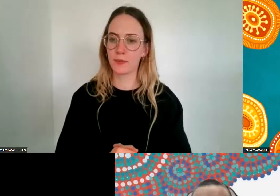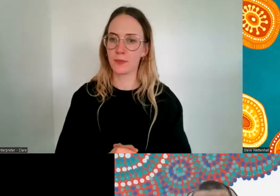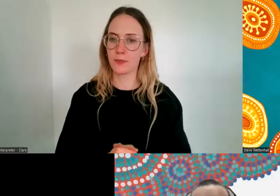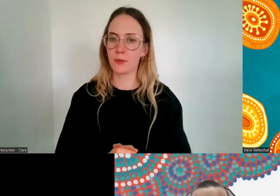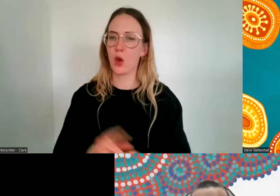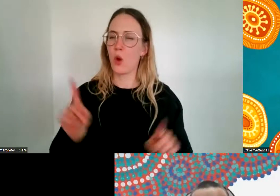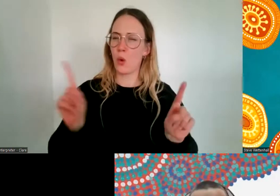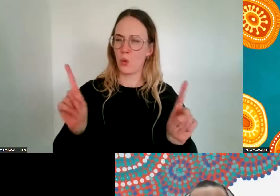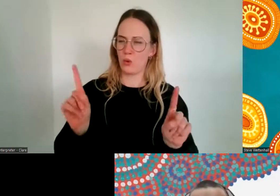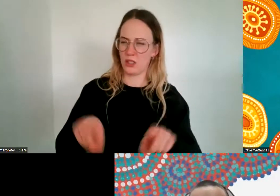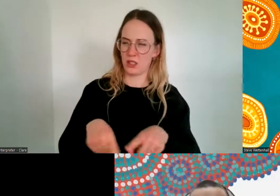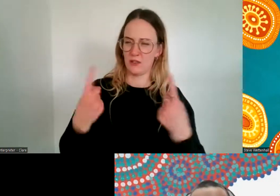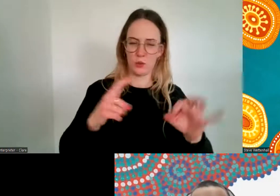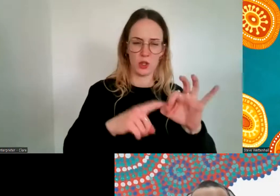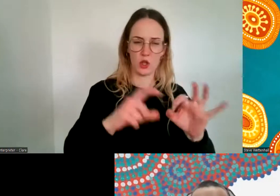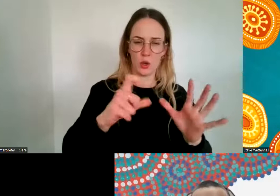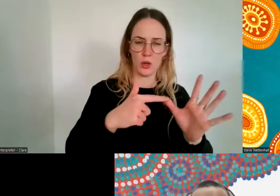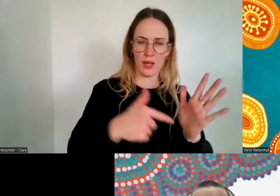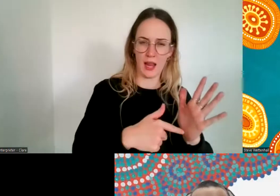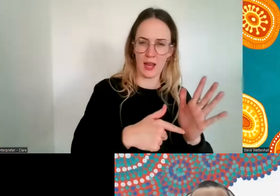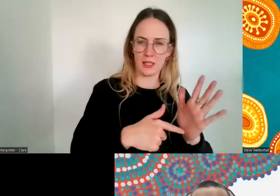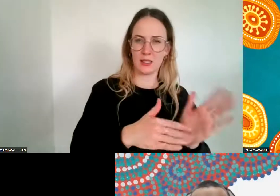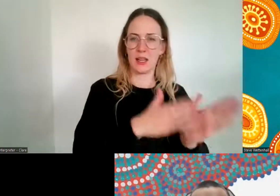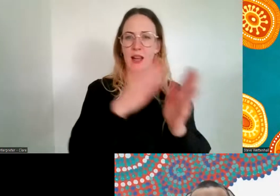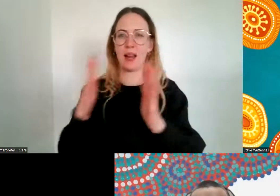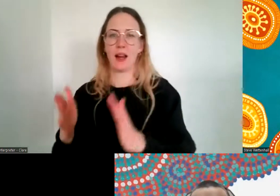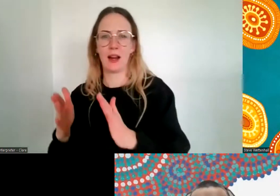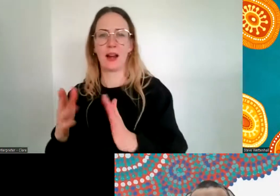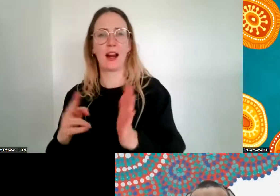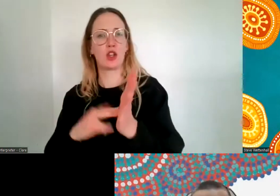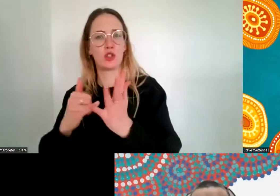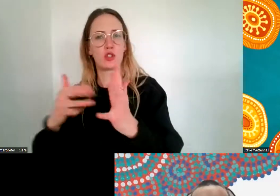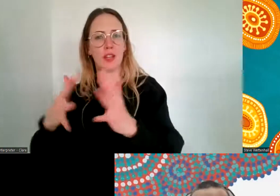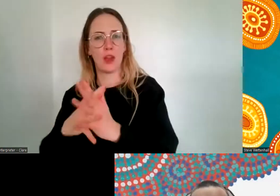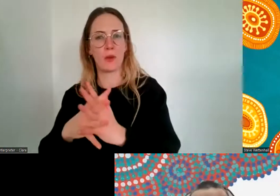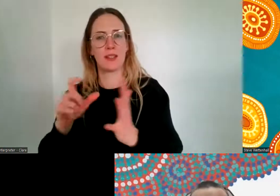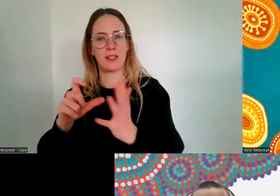interstate civil and administrative tribunals such as NSW Civil and Administrative tribunal?